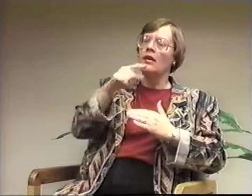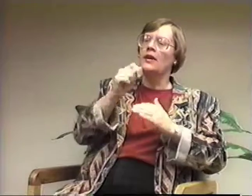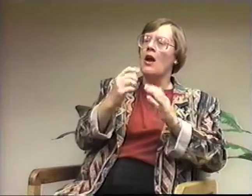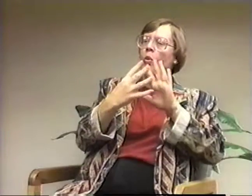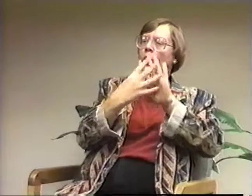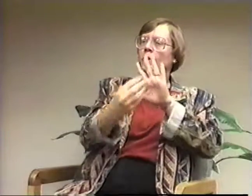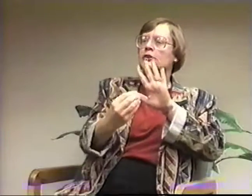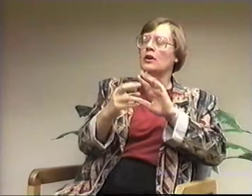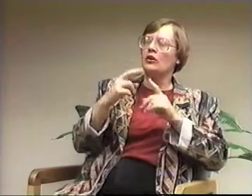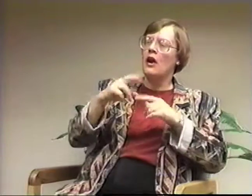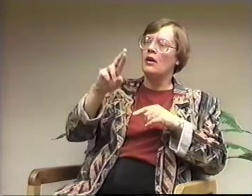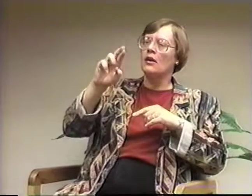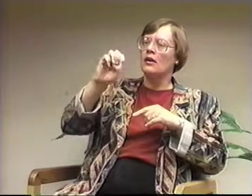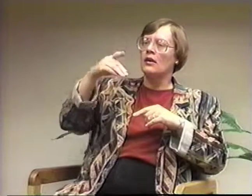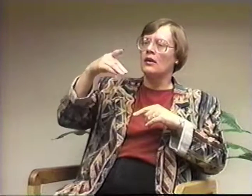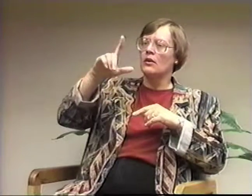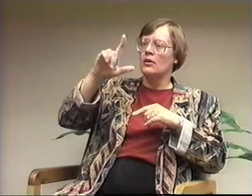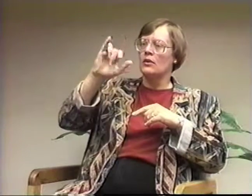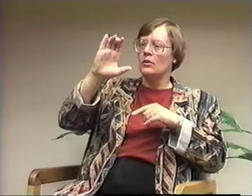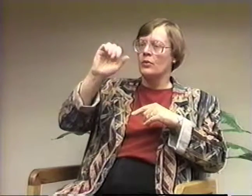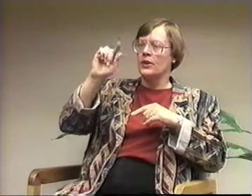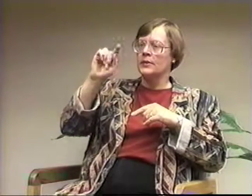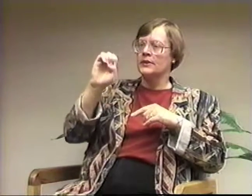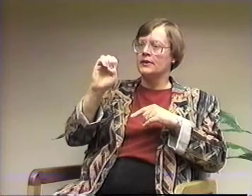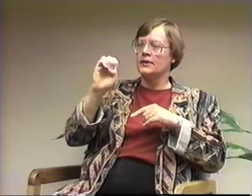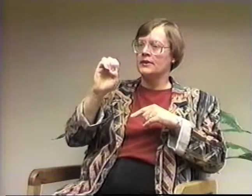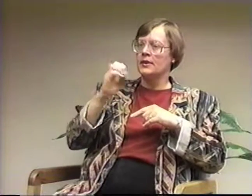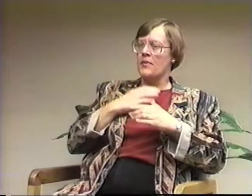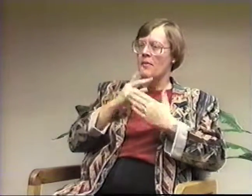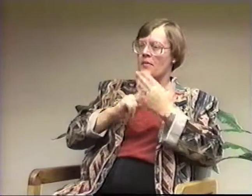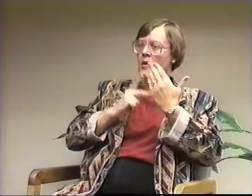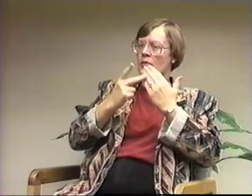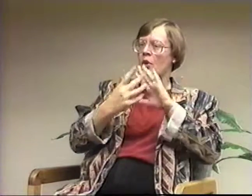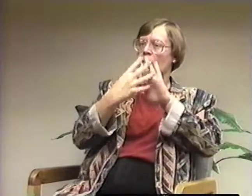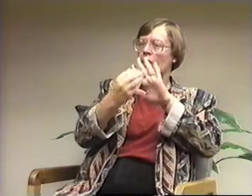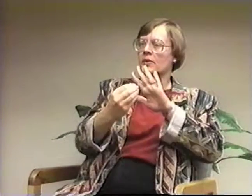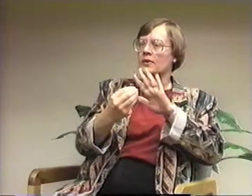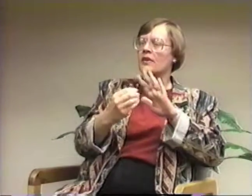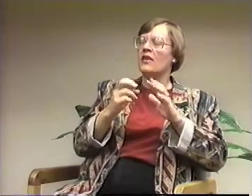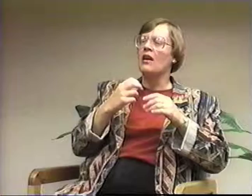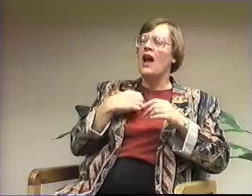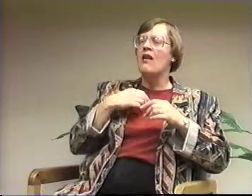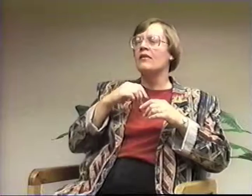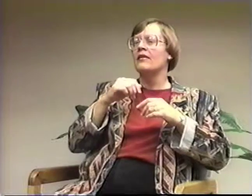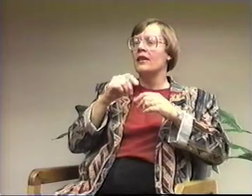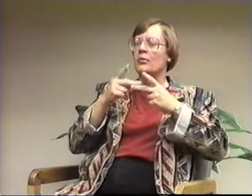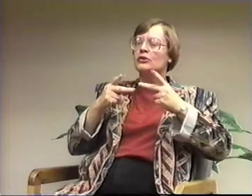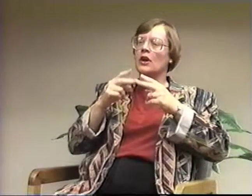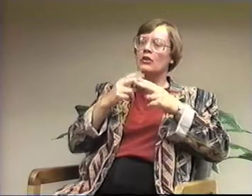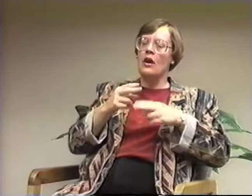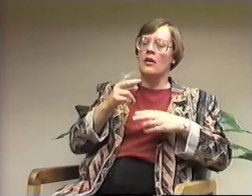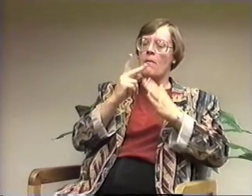with the hope they will copy or replicate my program.